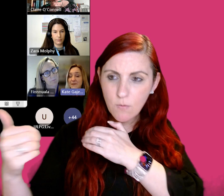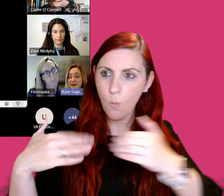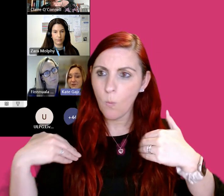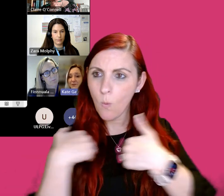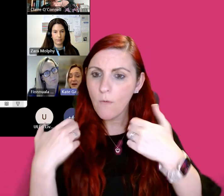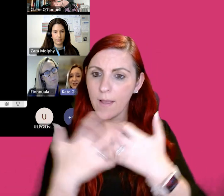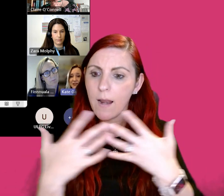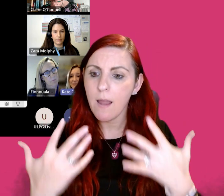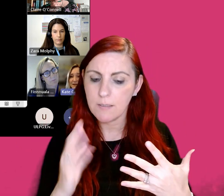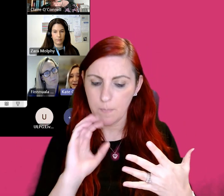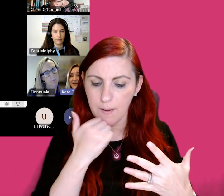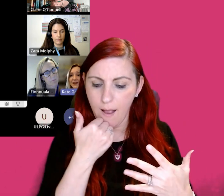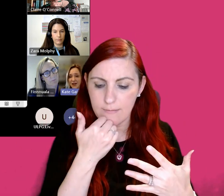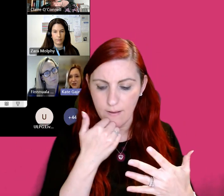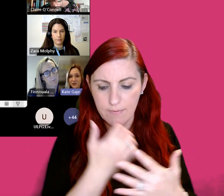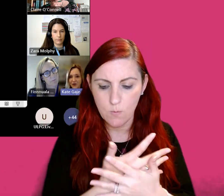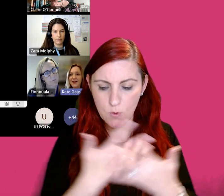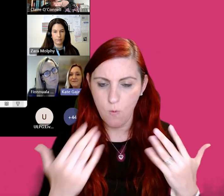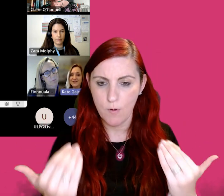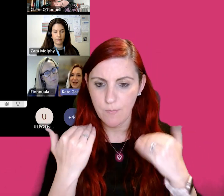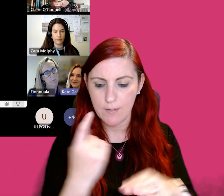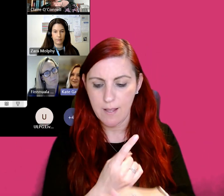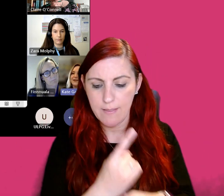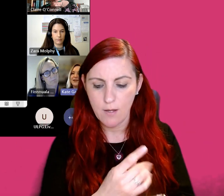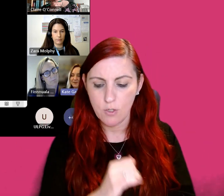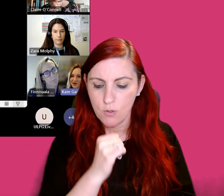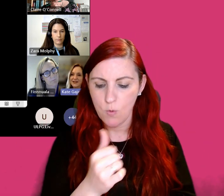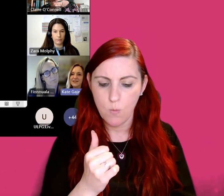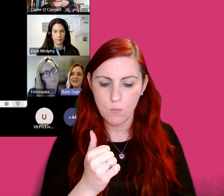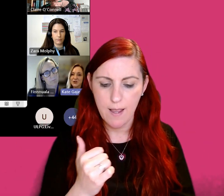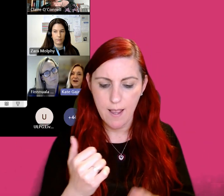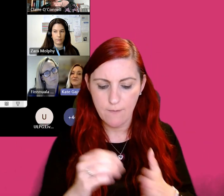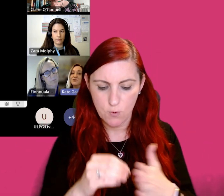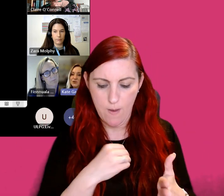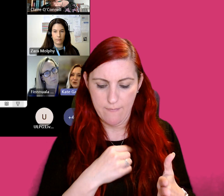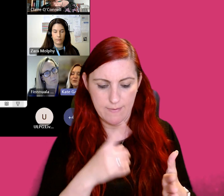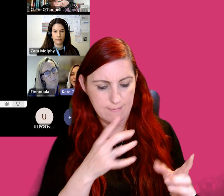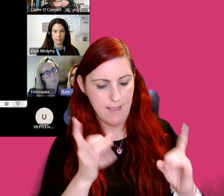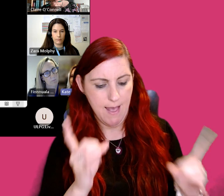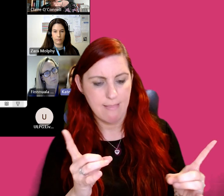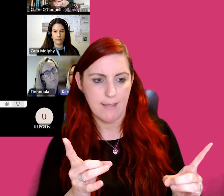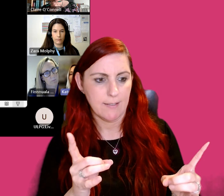a big information it's a big thing you don't have this healthy pregnancy you have to do your really